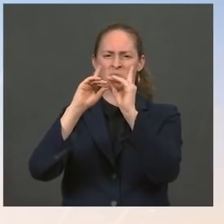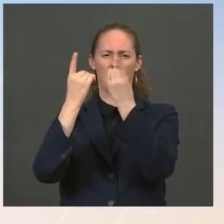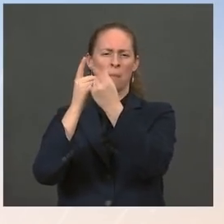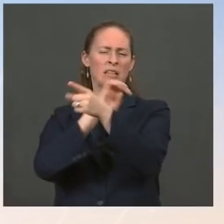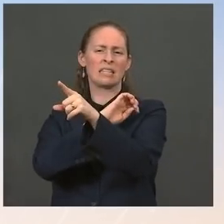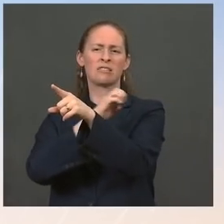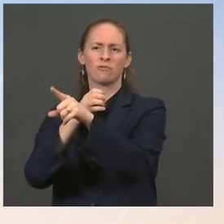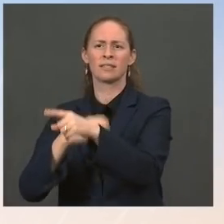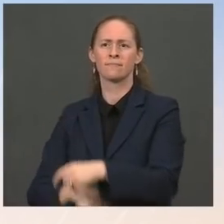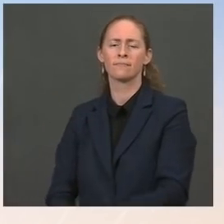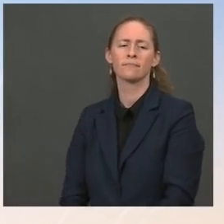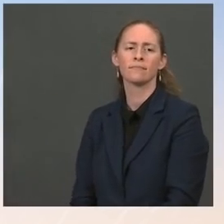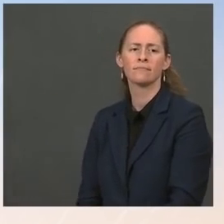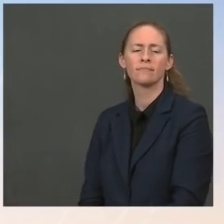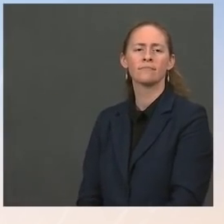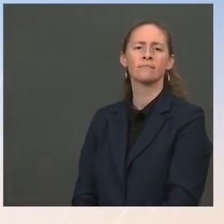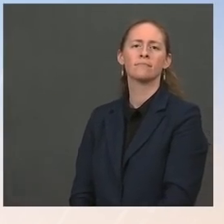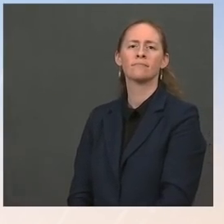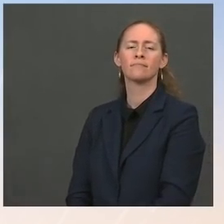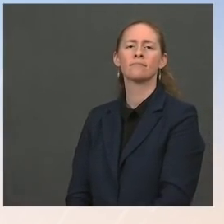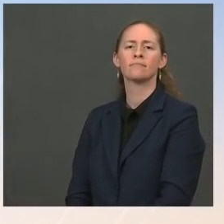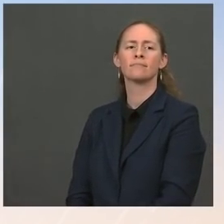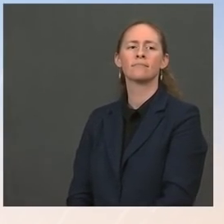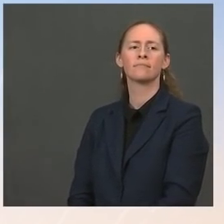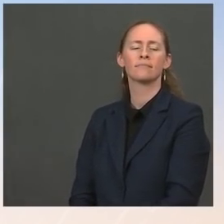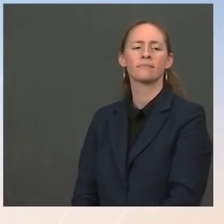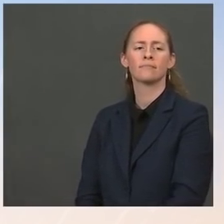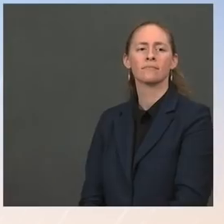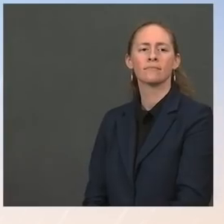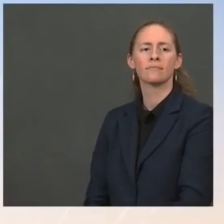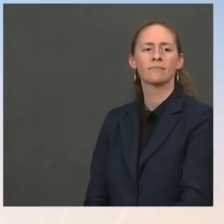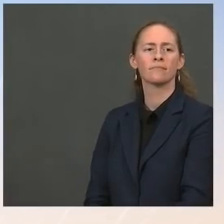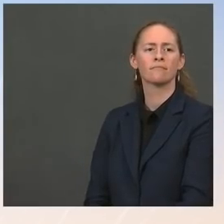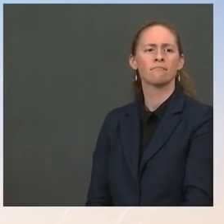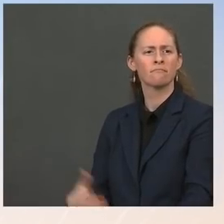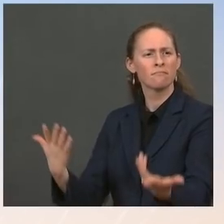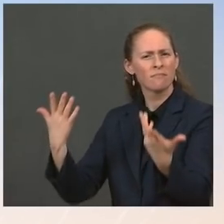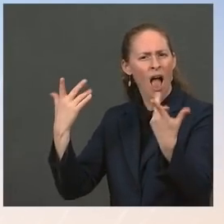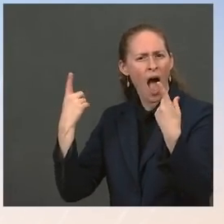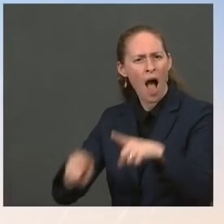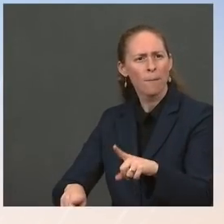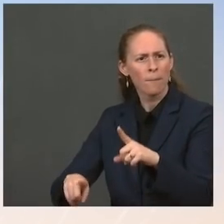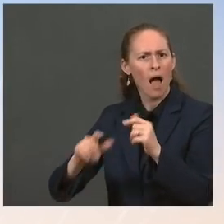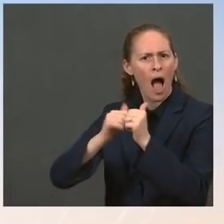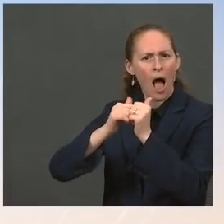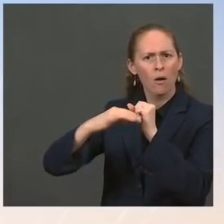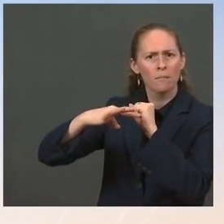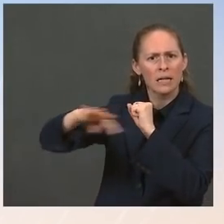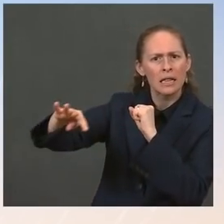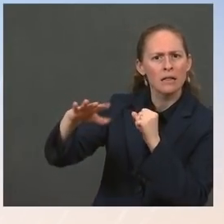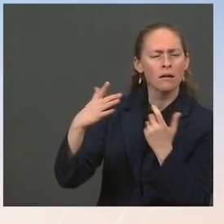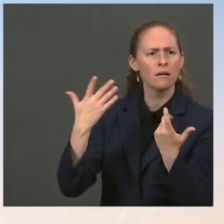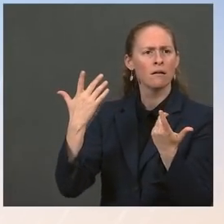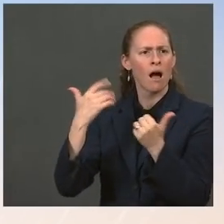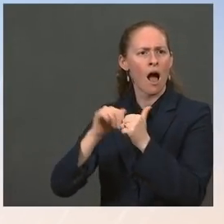Does the White House have a working theory on what caused the spill? And secondly, do you have an update on federal resources that have been dispatched to respond to the spill? Ms. Psaki: Sure.